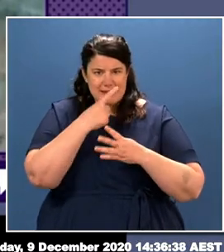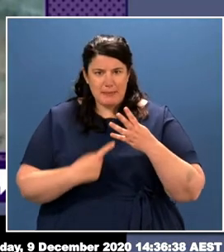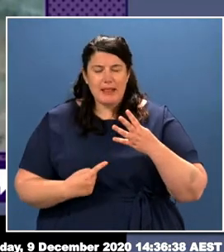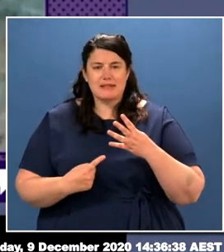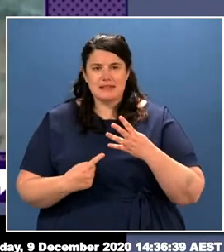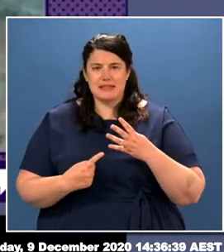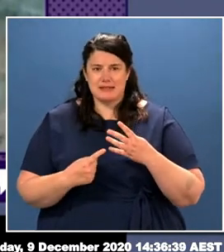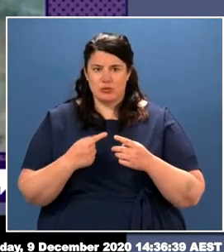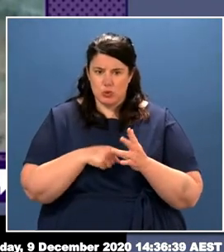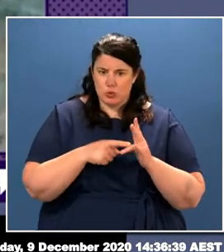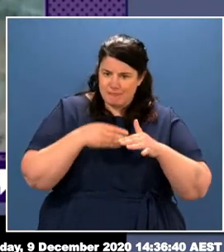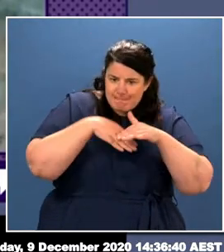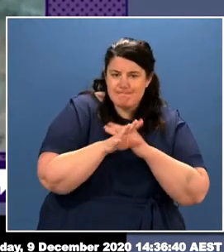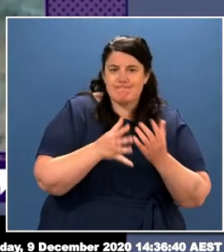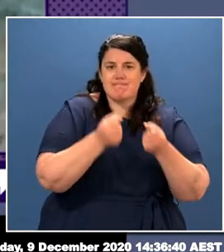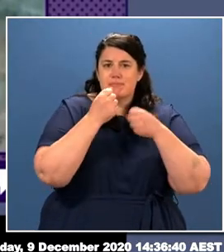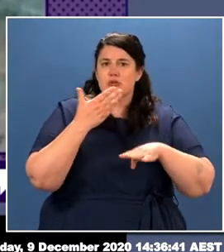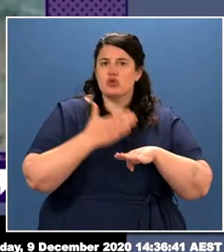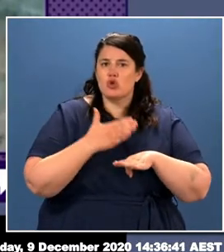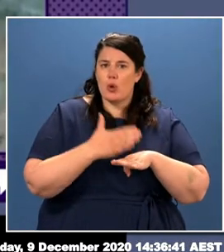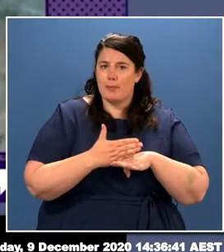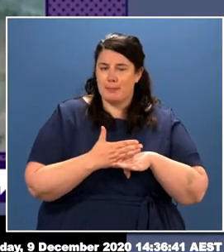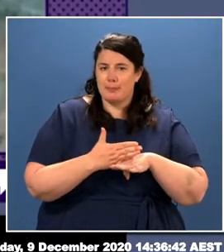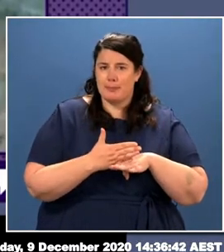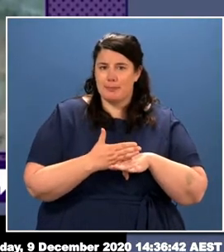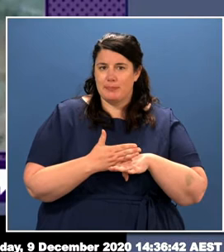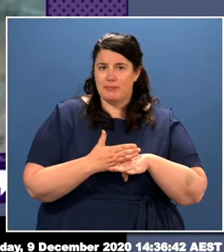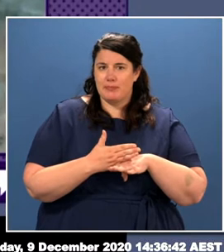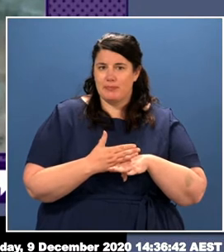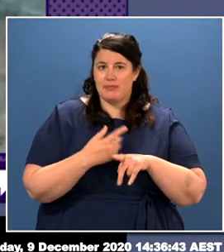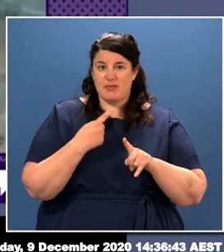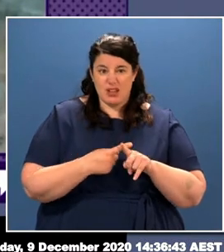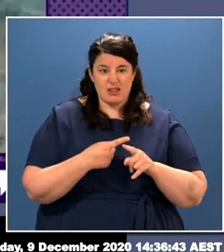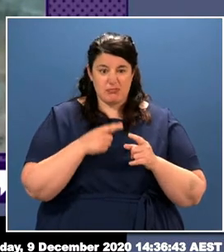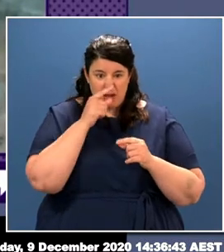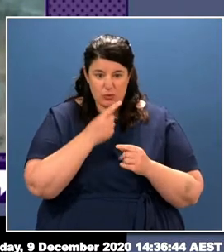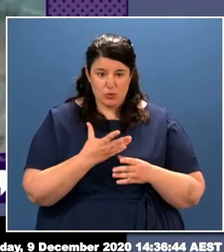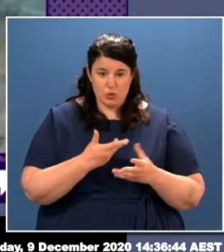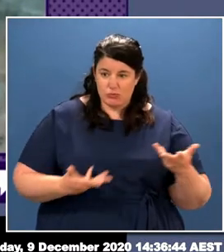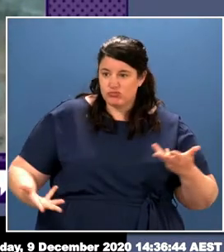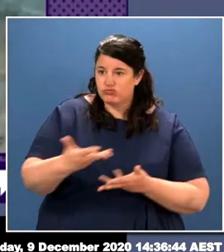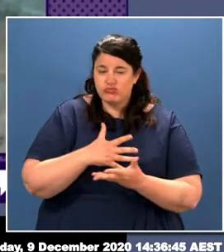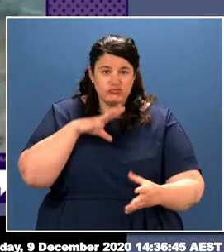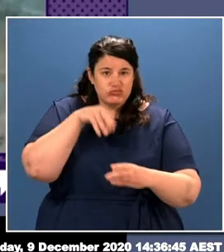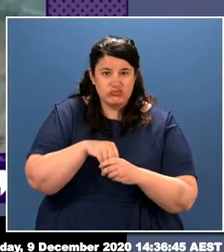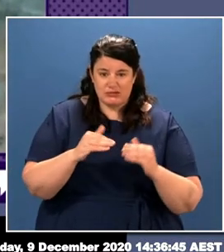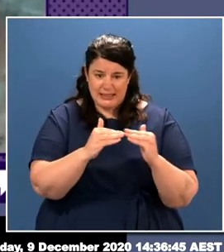to get through the door, let alone be recognised and work and be able to contribute as fully as everybody else in the space.